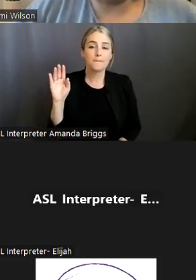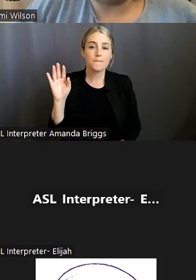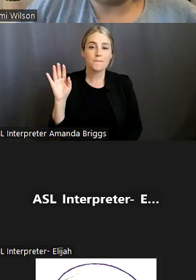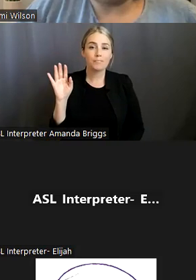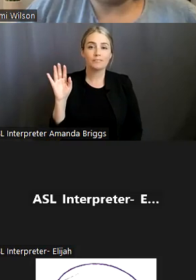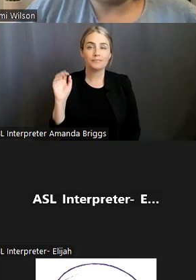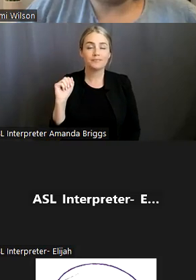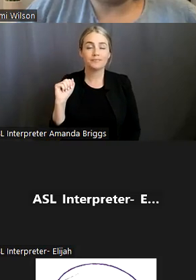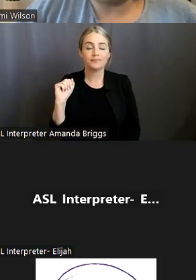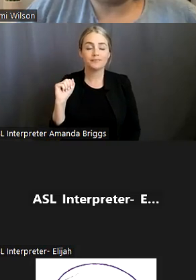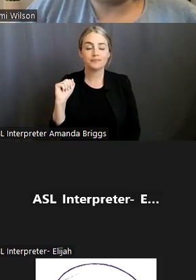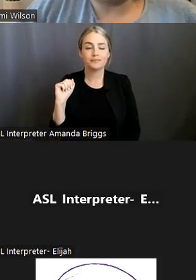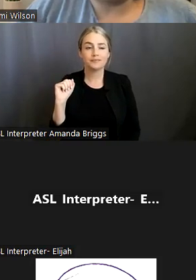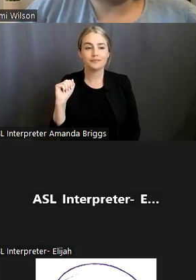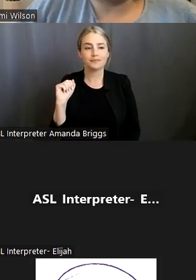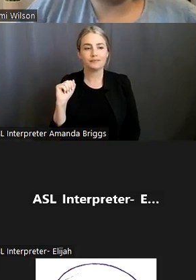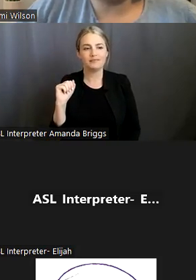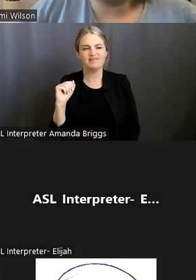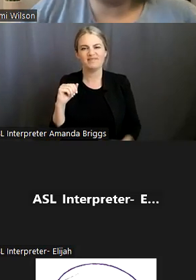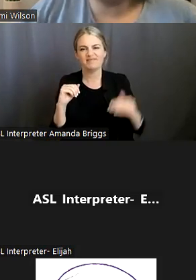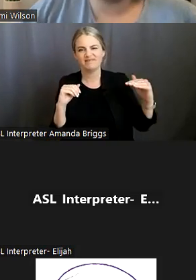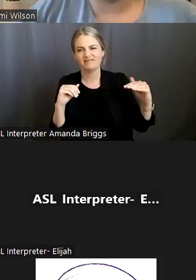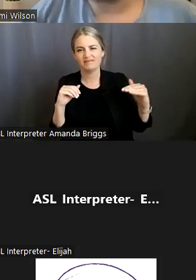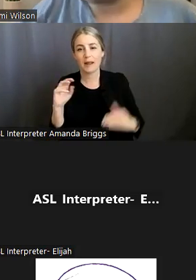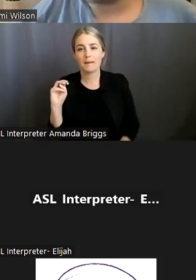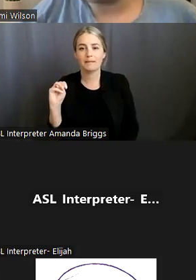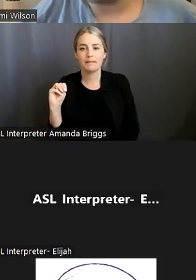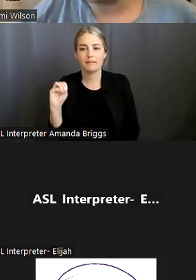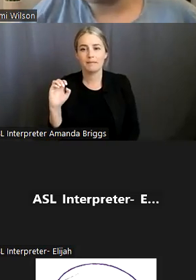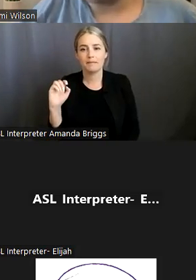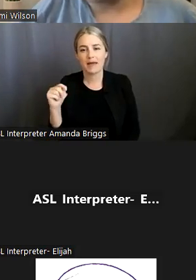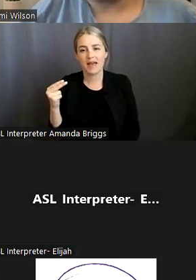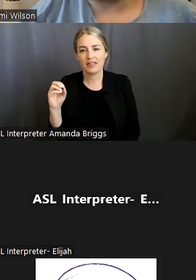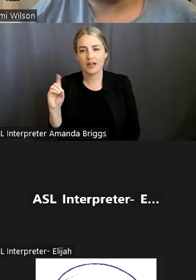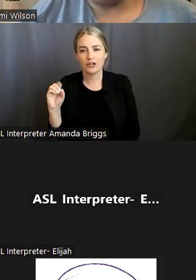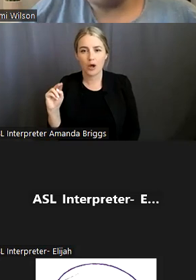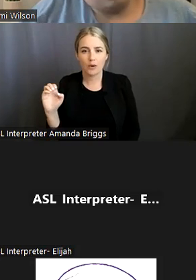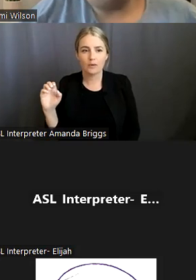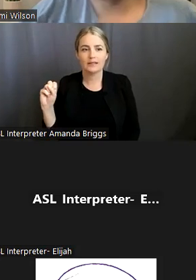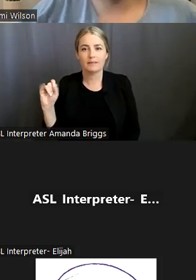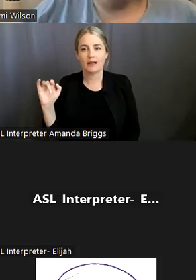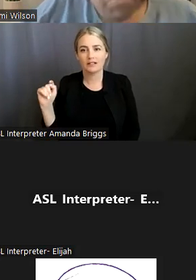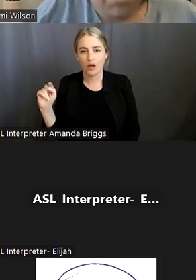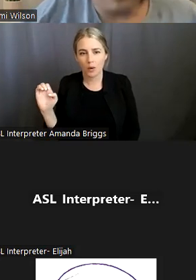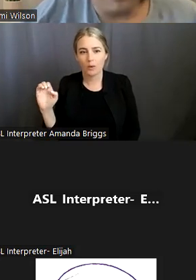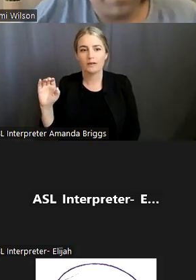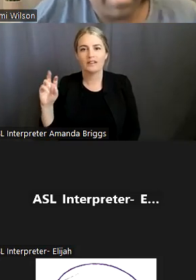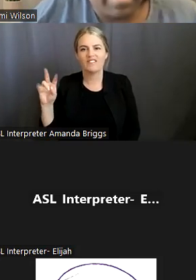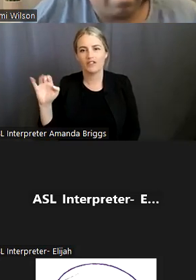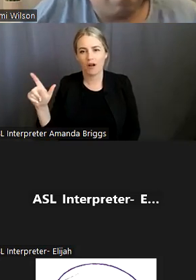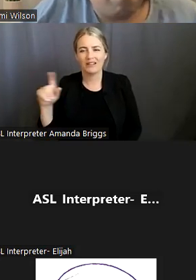like methadone ,suboxone, vivitrol.